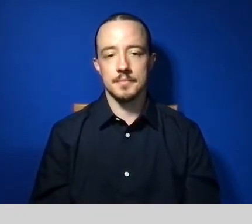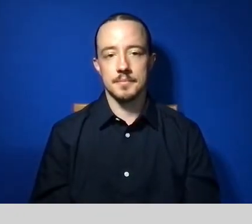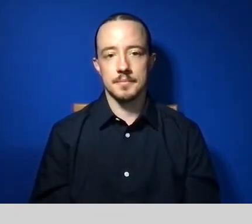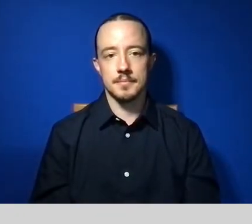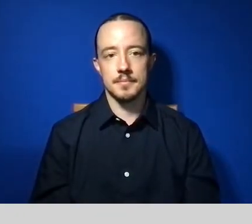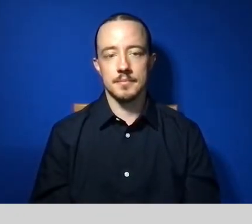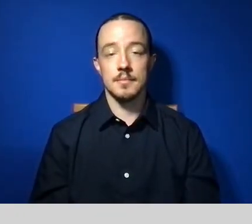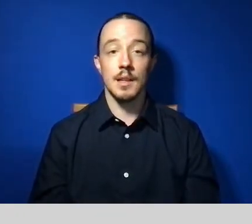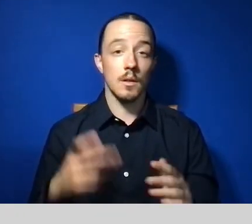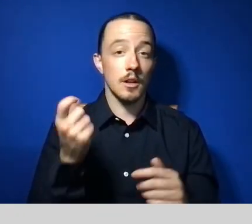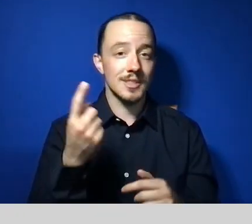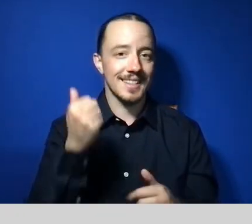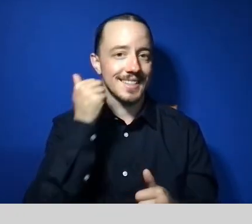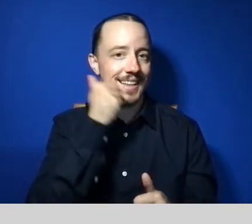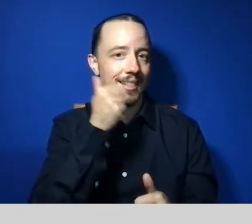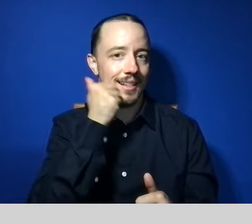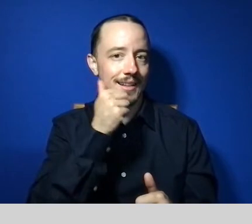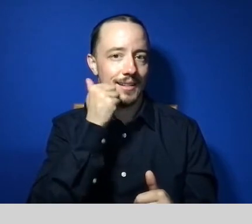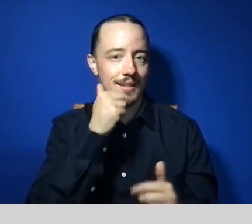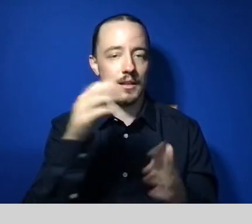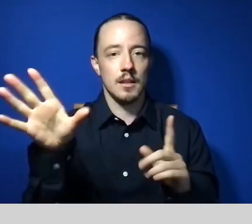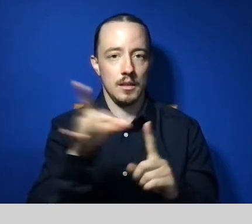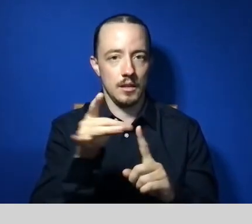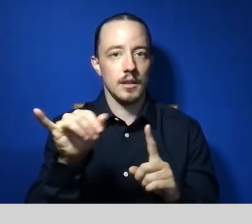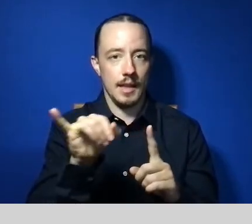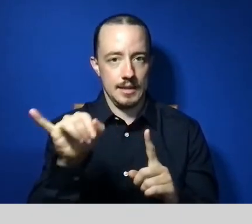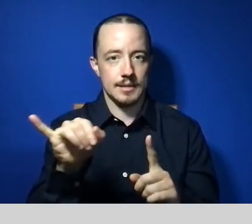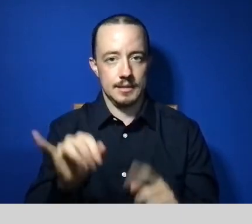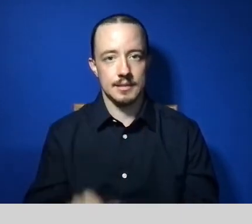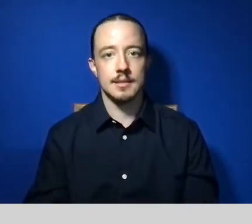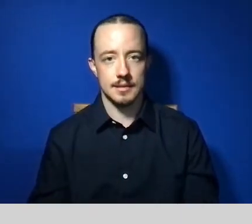And this is daily cases over time. Okay.